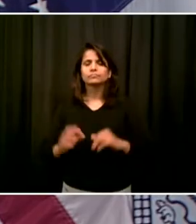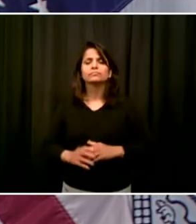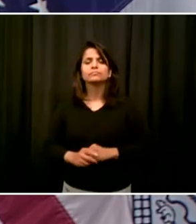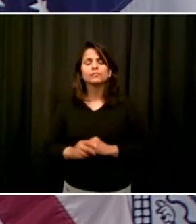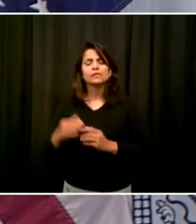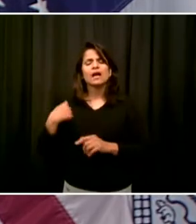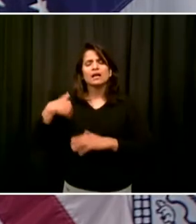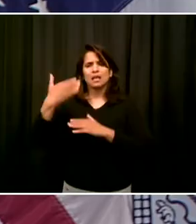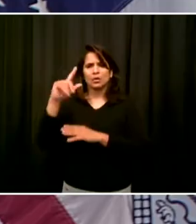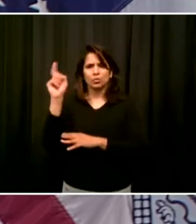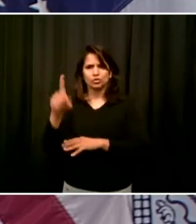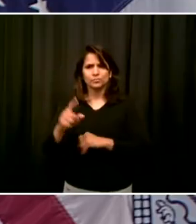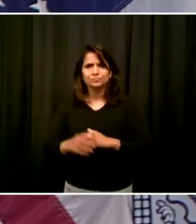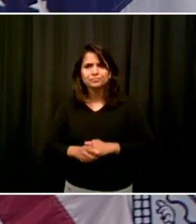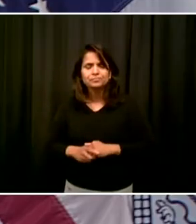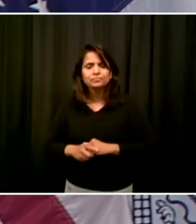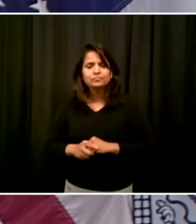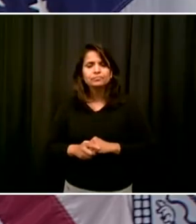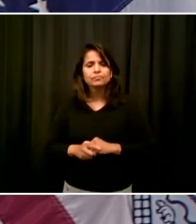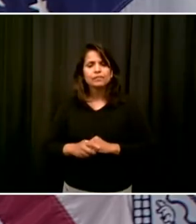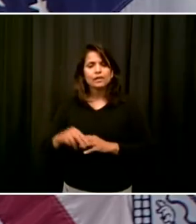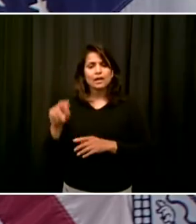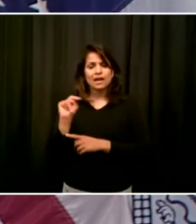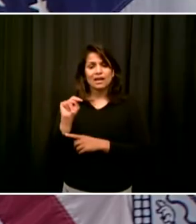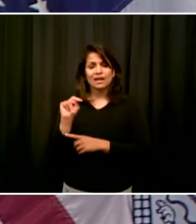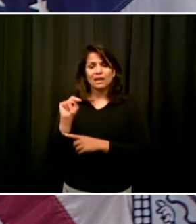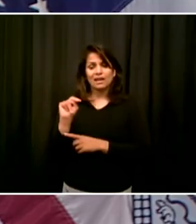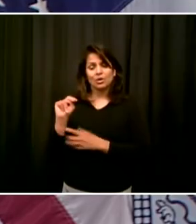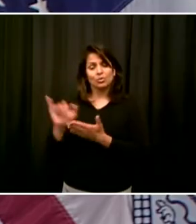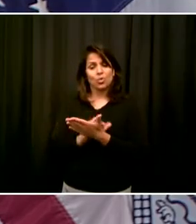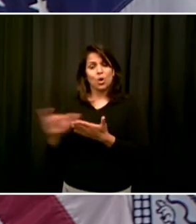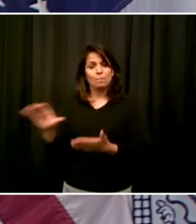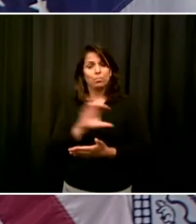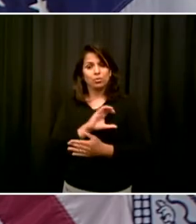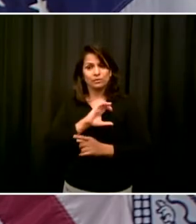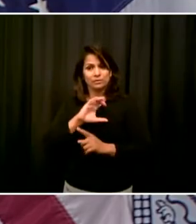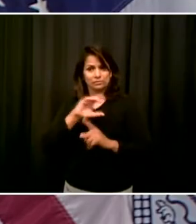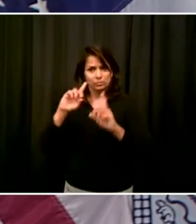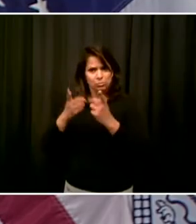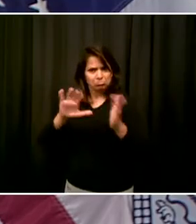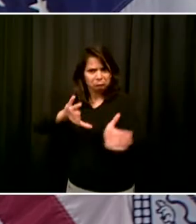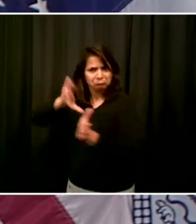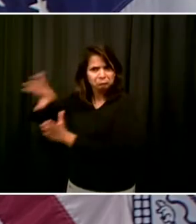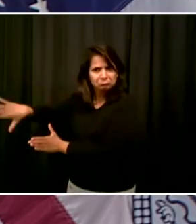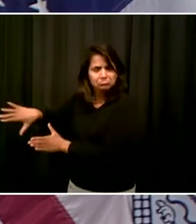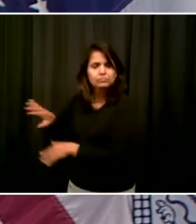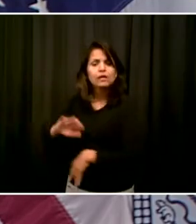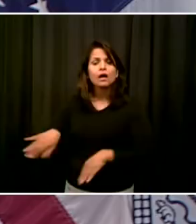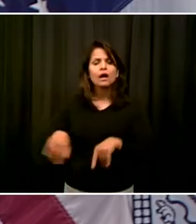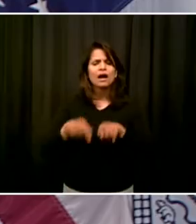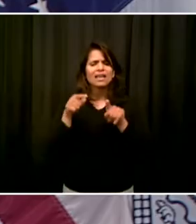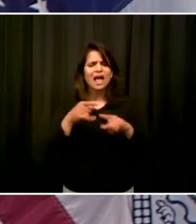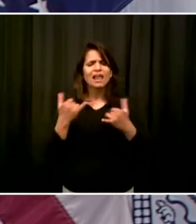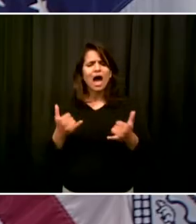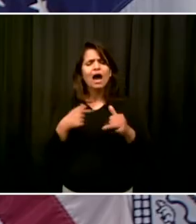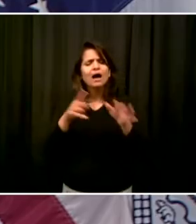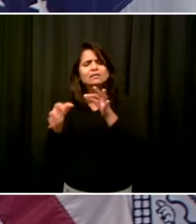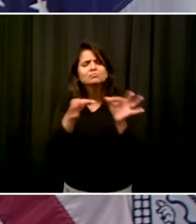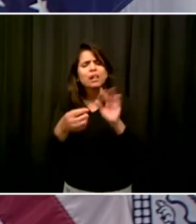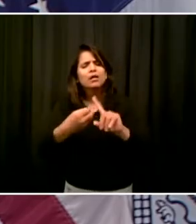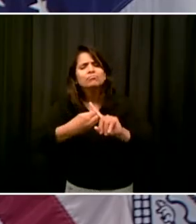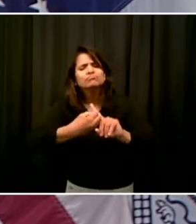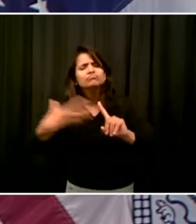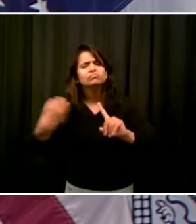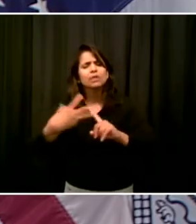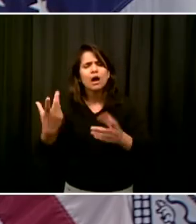YES.